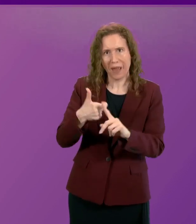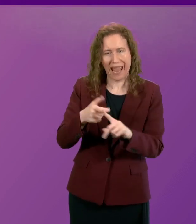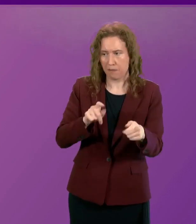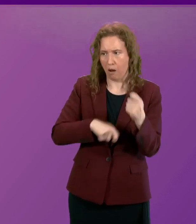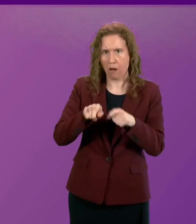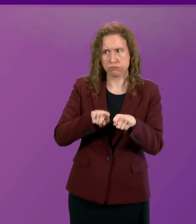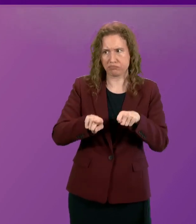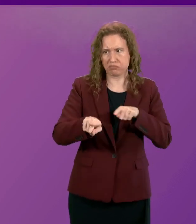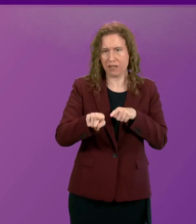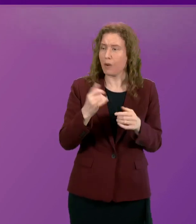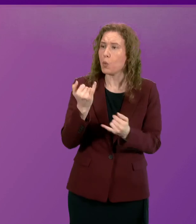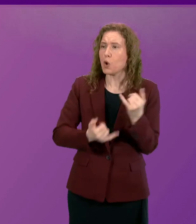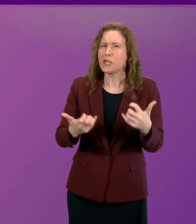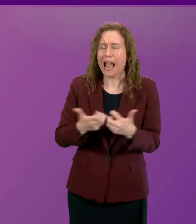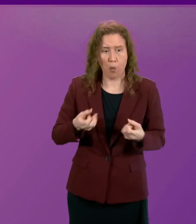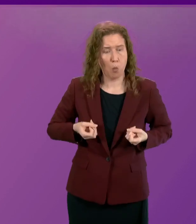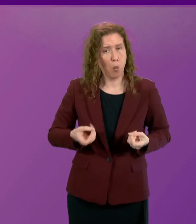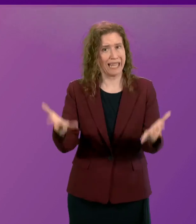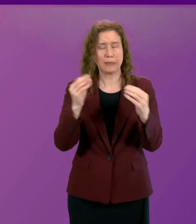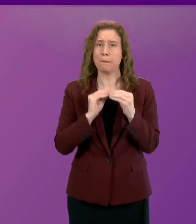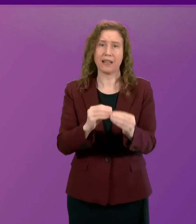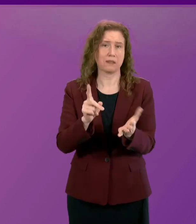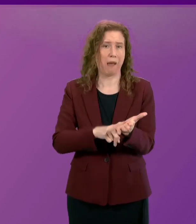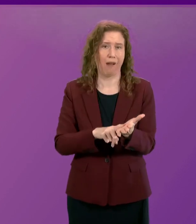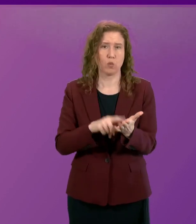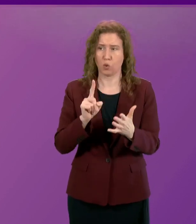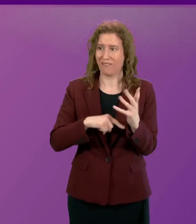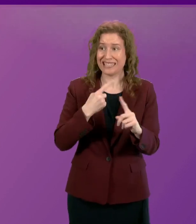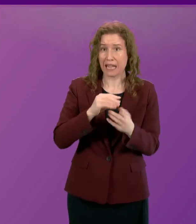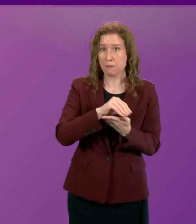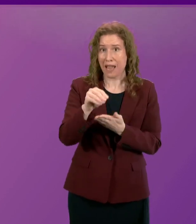worse by wasting billions of pounds of taxpayers’ money on a national care